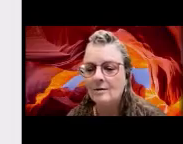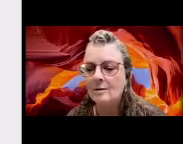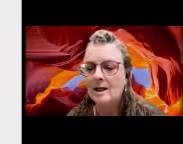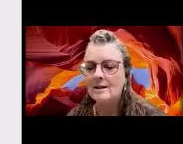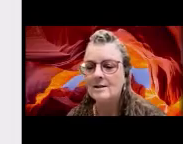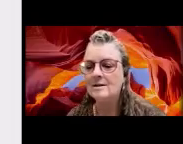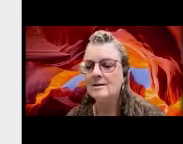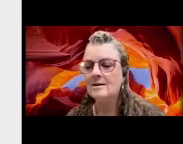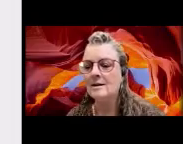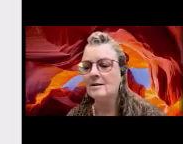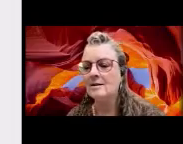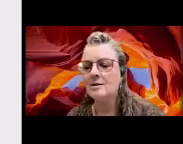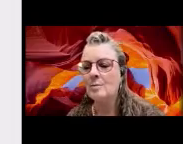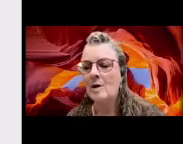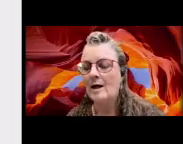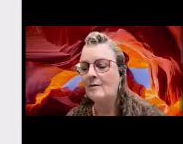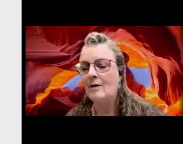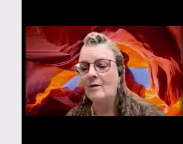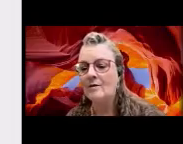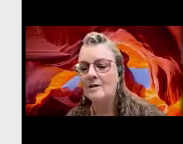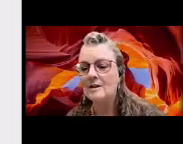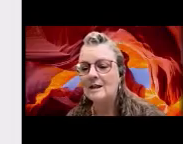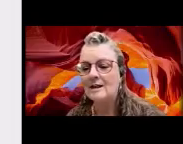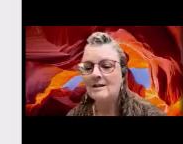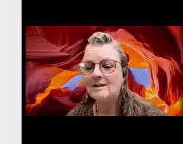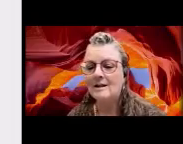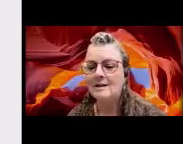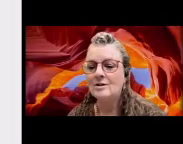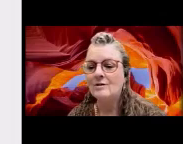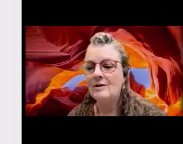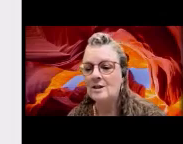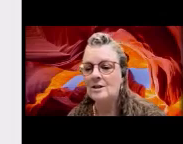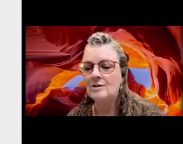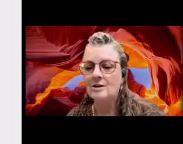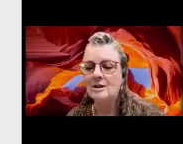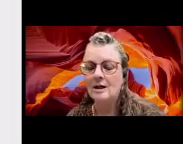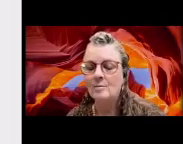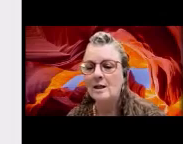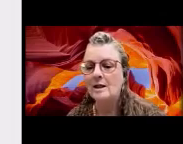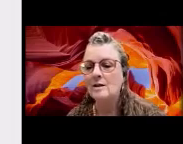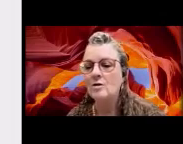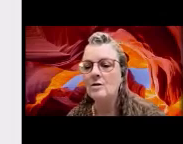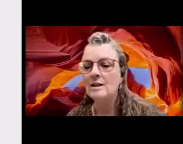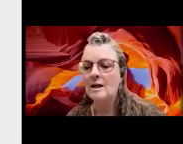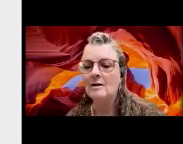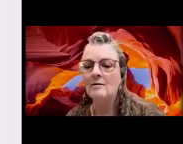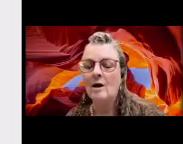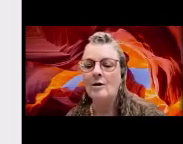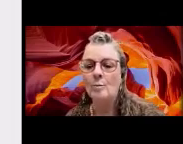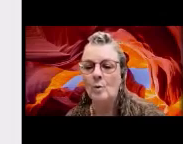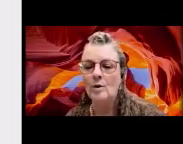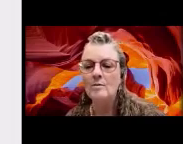know what that is, that two, I don't know there's, there's a fish, there's a, I mean, like the girl is kind of on board